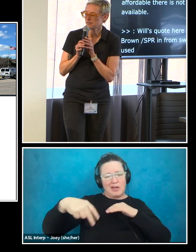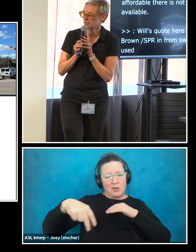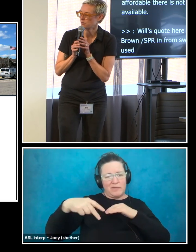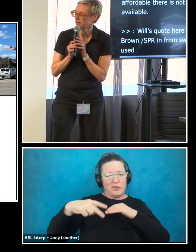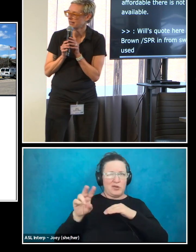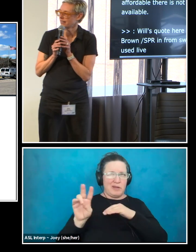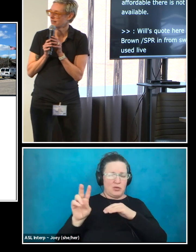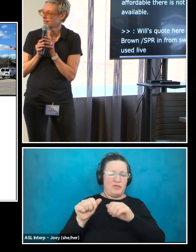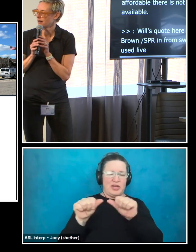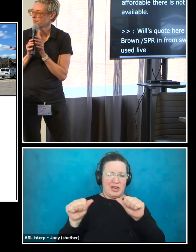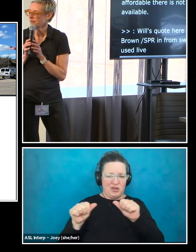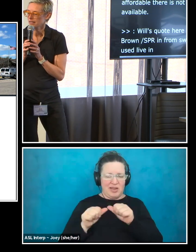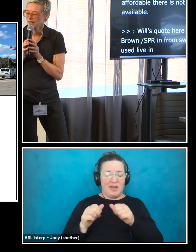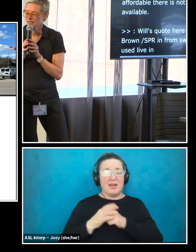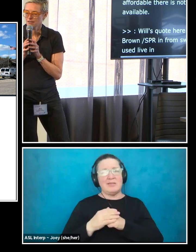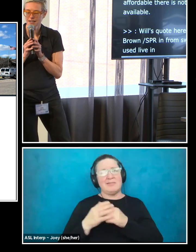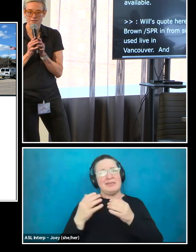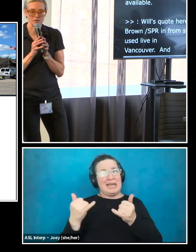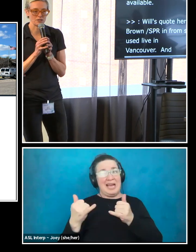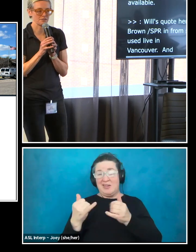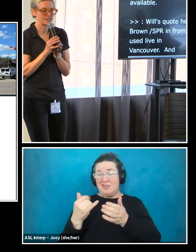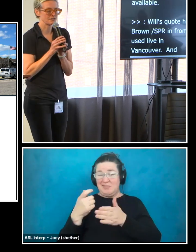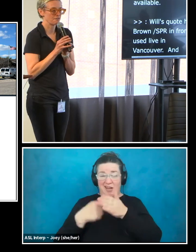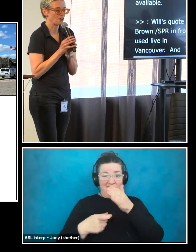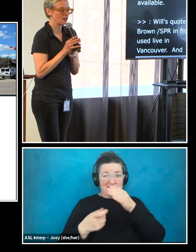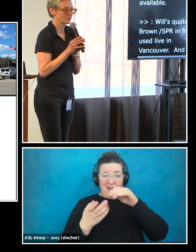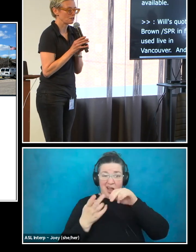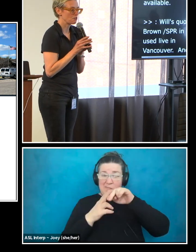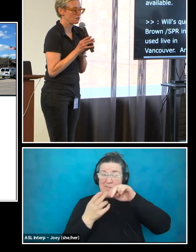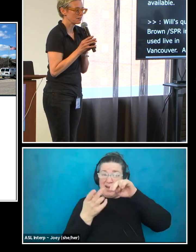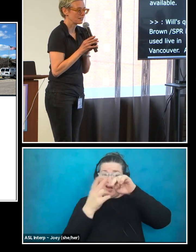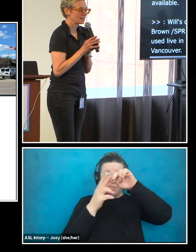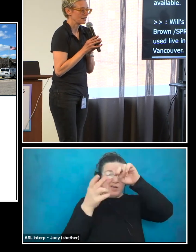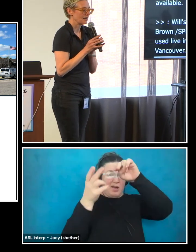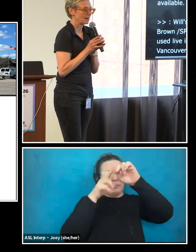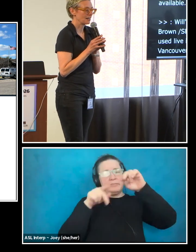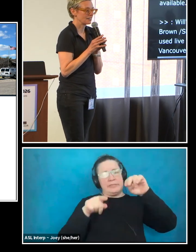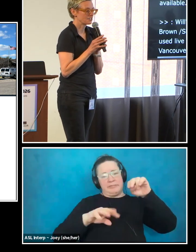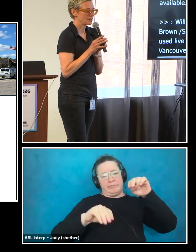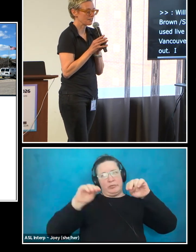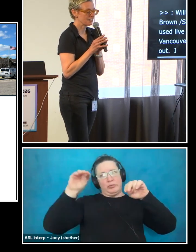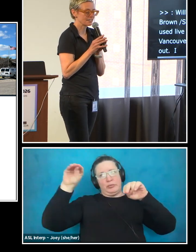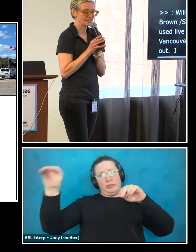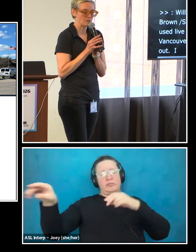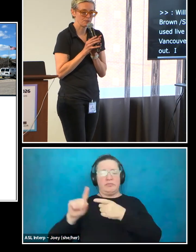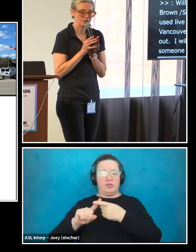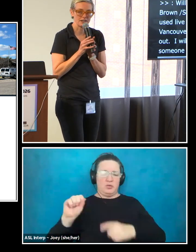lives in Spokane. Um, so I'm going to have someone read Vaughn's quote uh and share an example